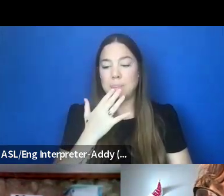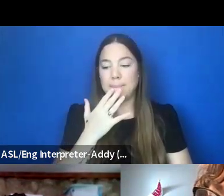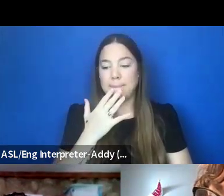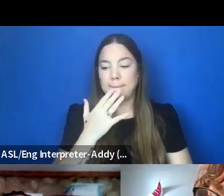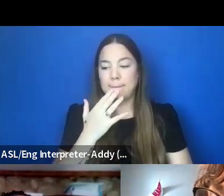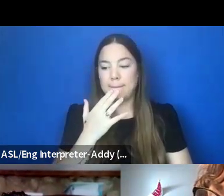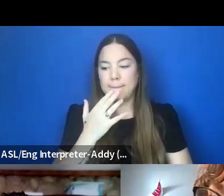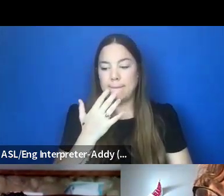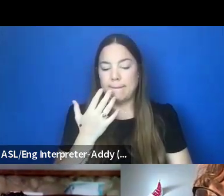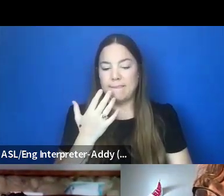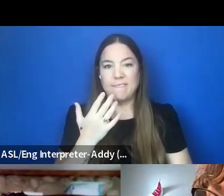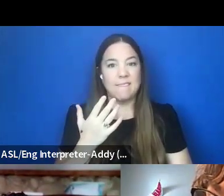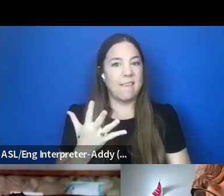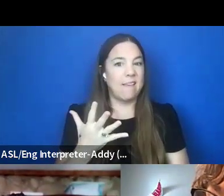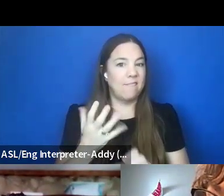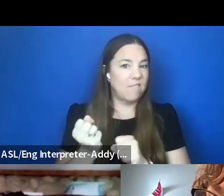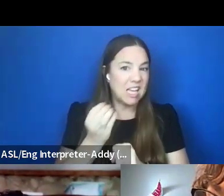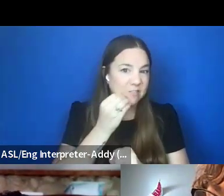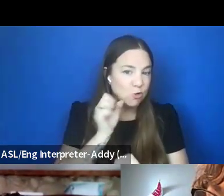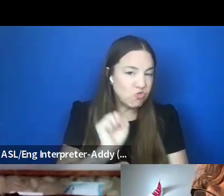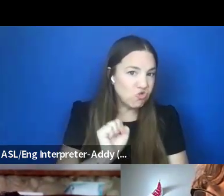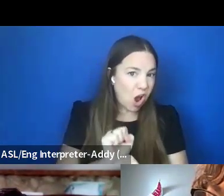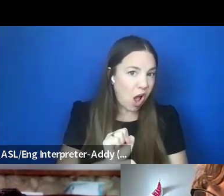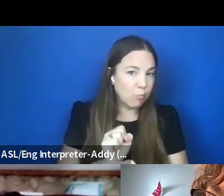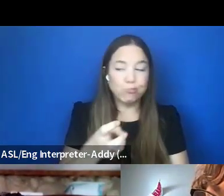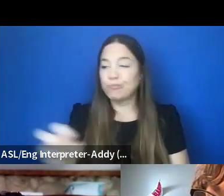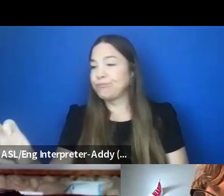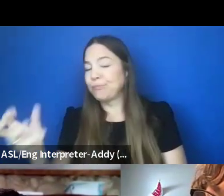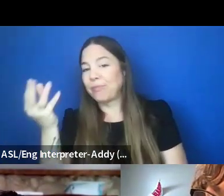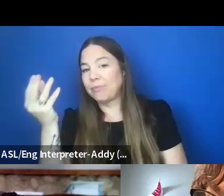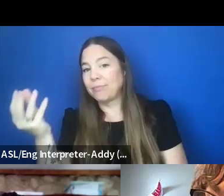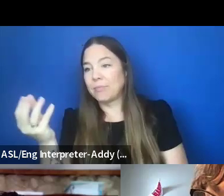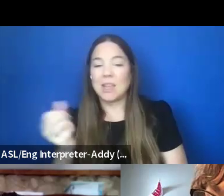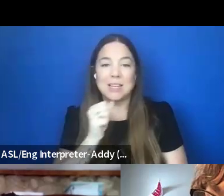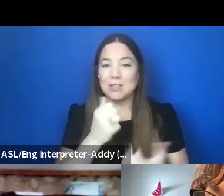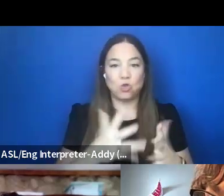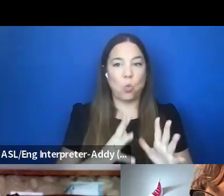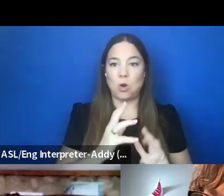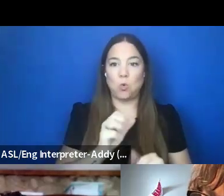Don Dew: you know. Fast food jobs, then Don Dew: want to work in as a personal care attendant? Right? Because